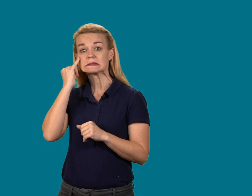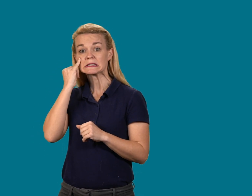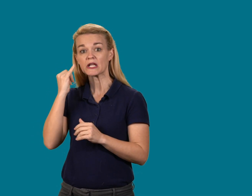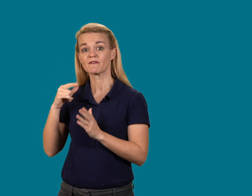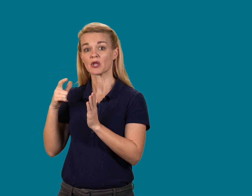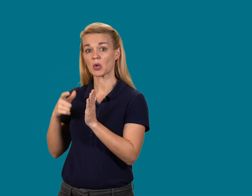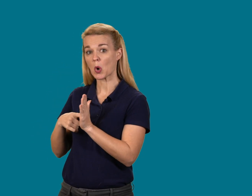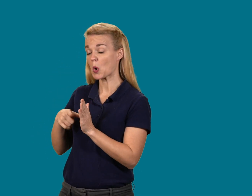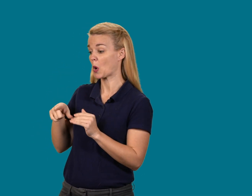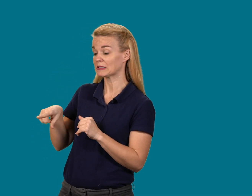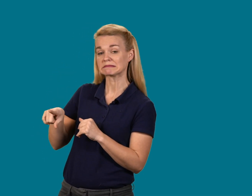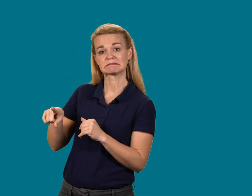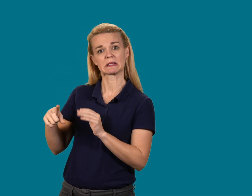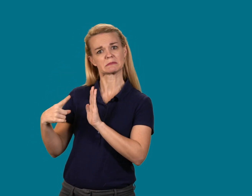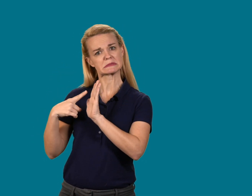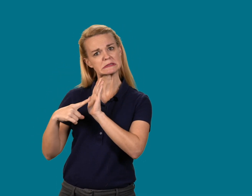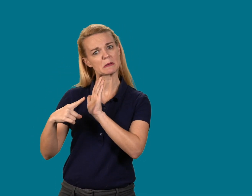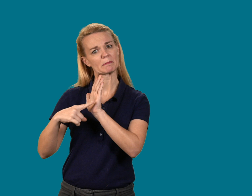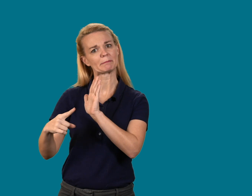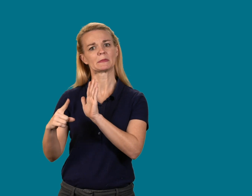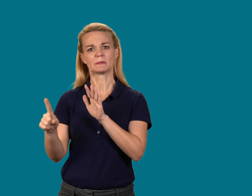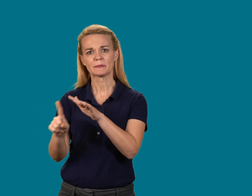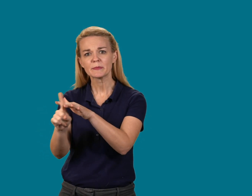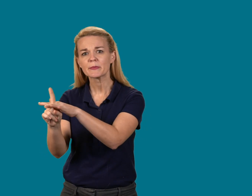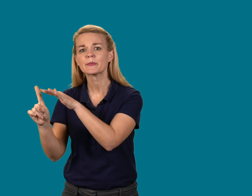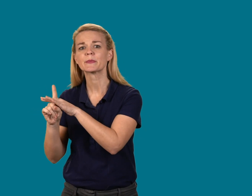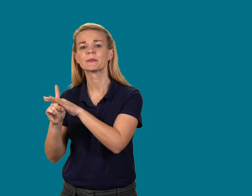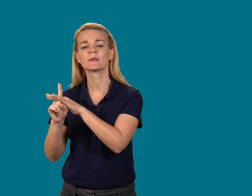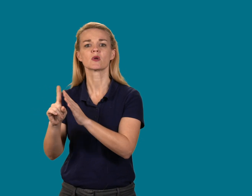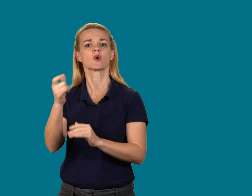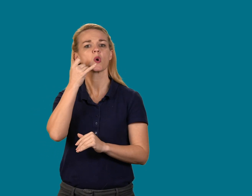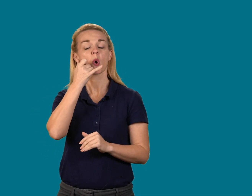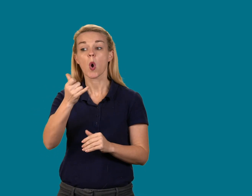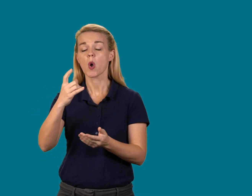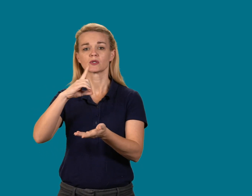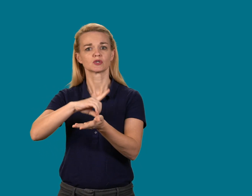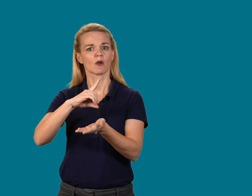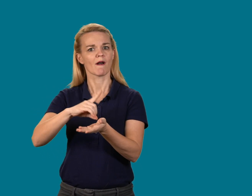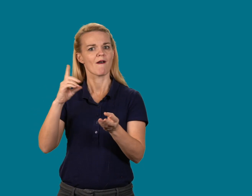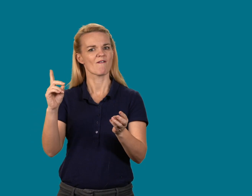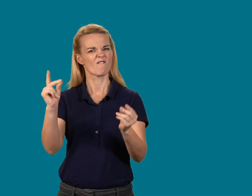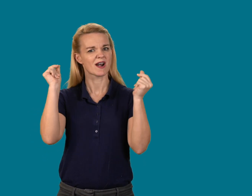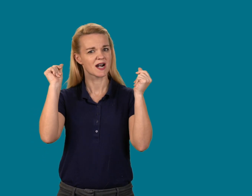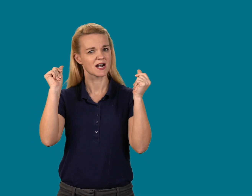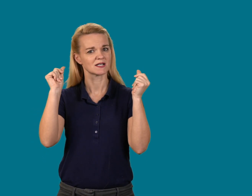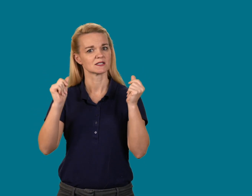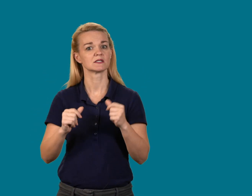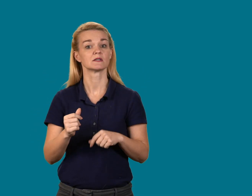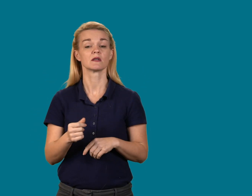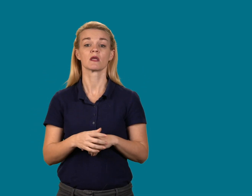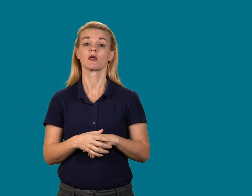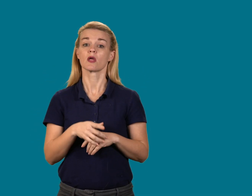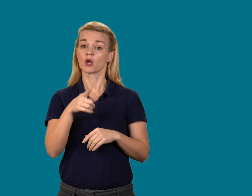People at higher risk of serious illness should call their doctor as soon as symptoms start.